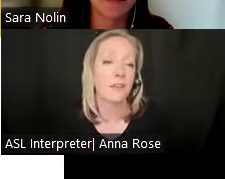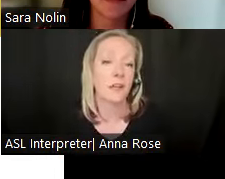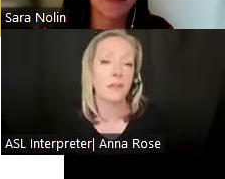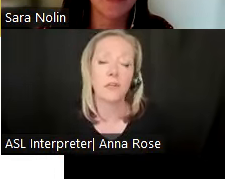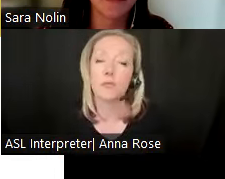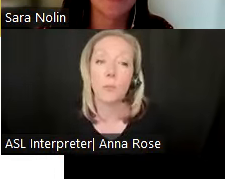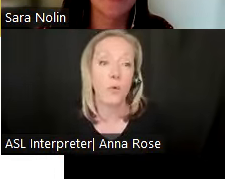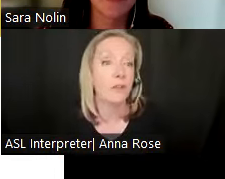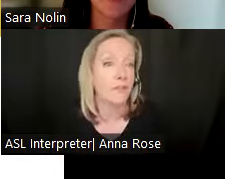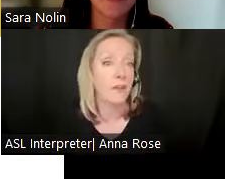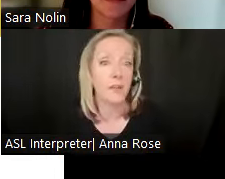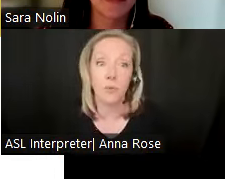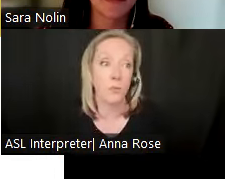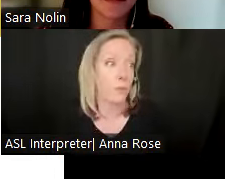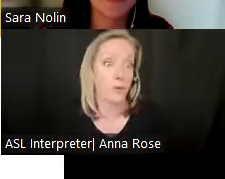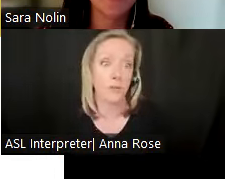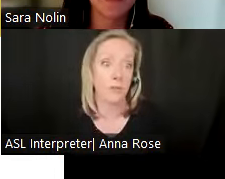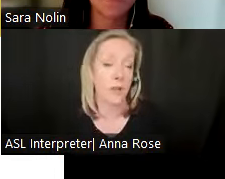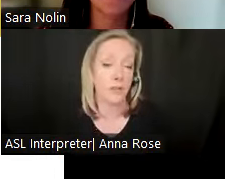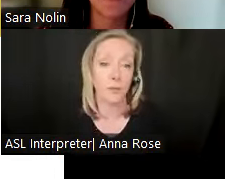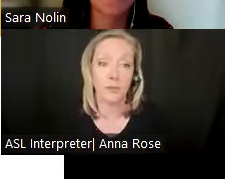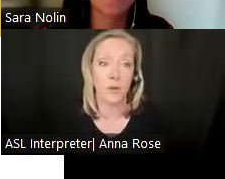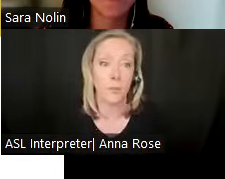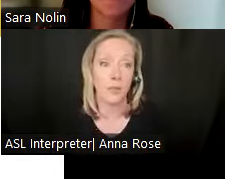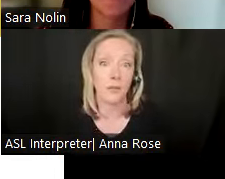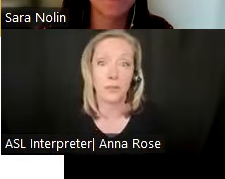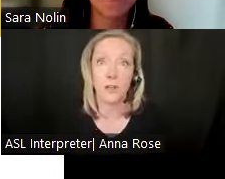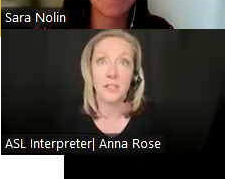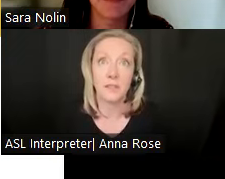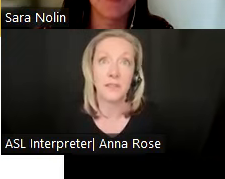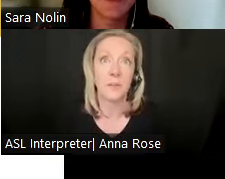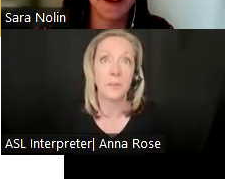that's nice because rapport is very important when we're interacting with our patients, right?